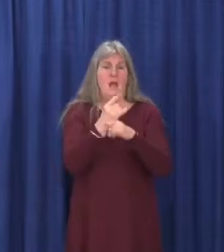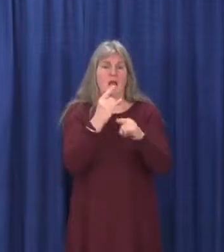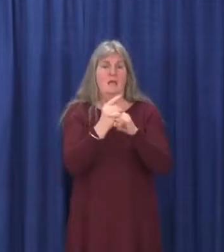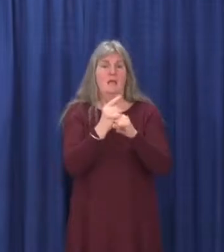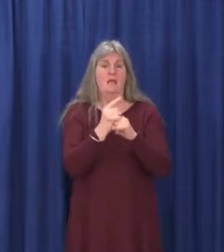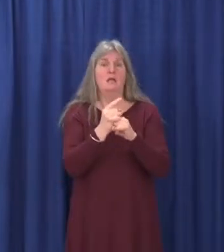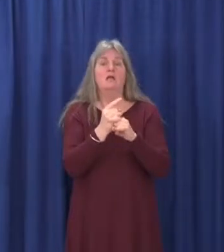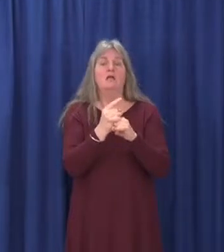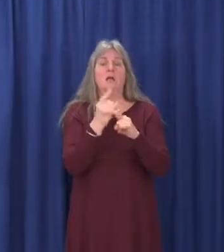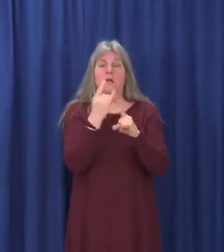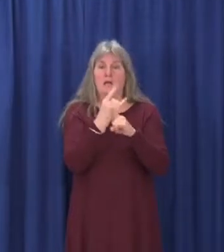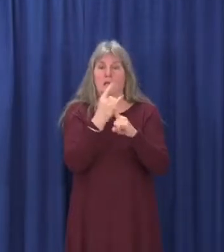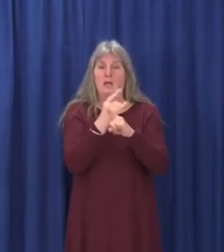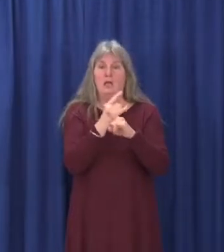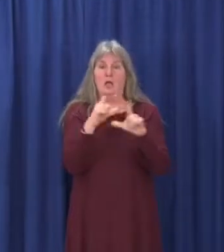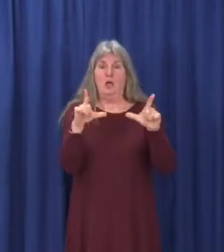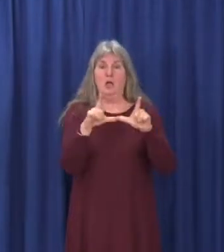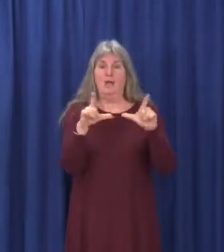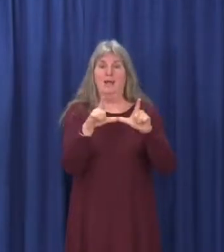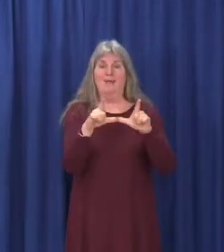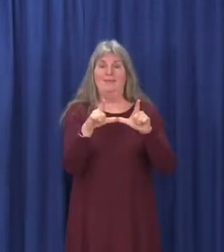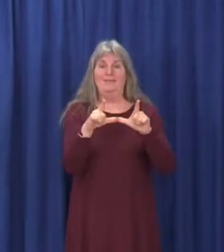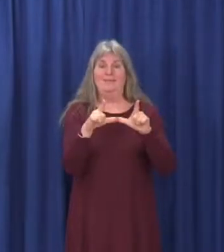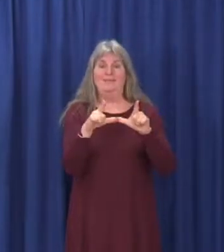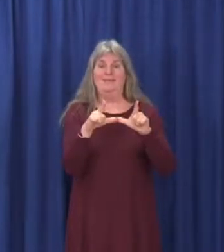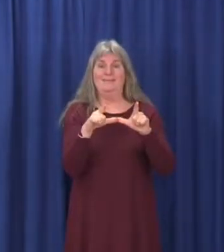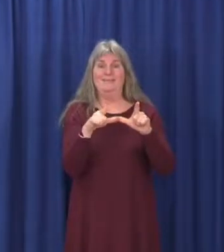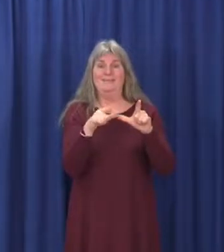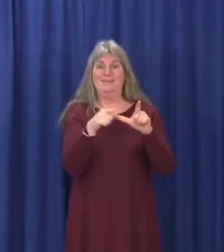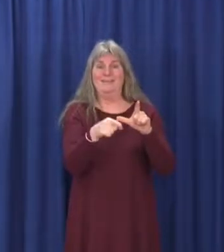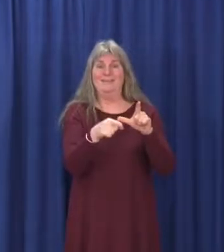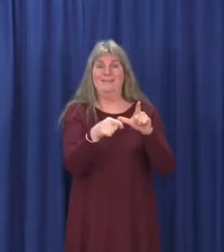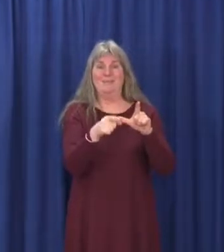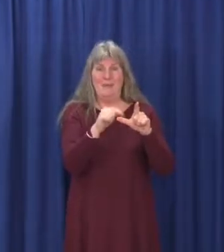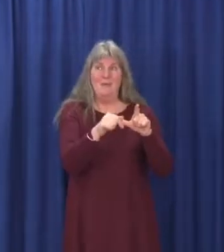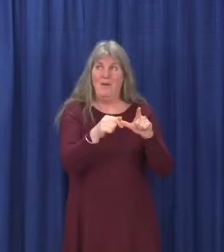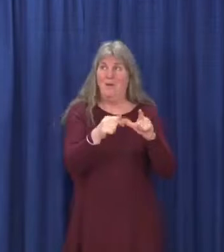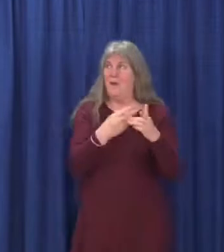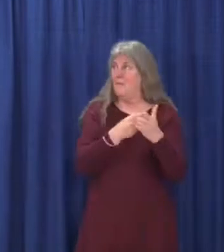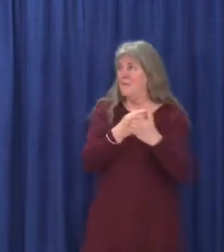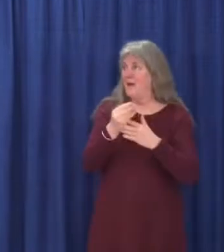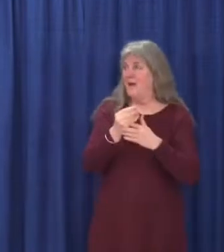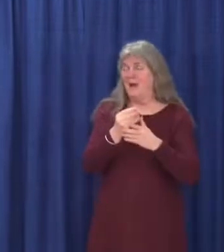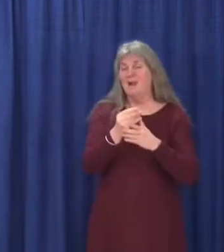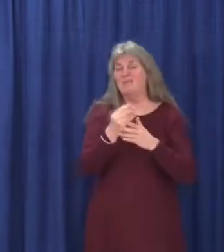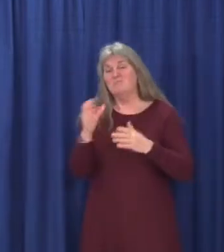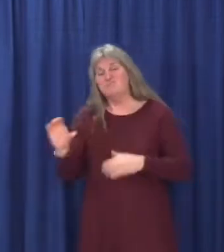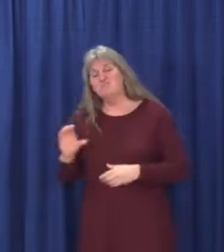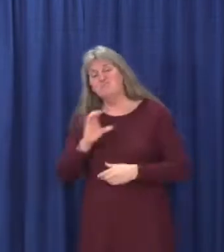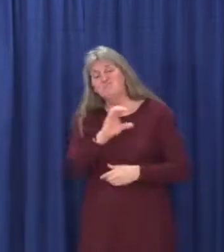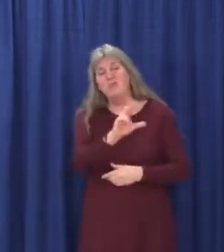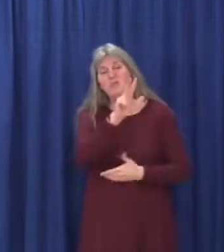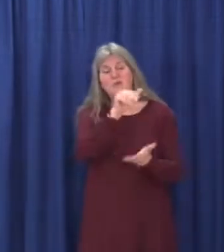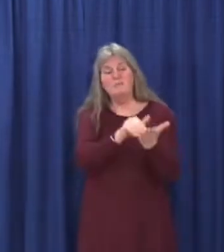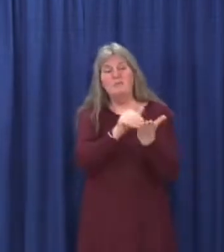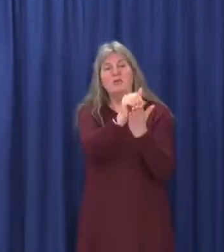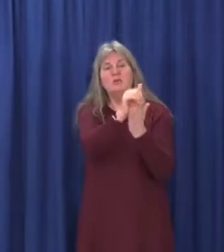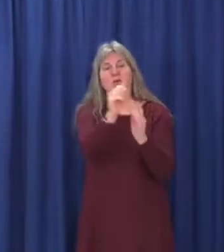or liquor licensees for record have received approximately $3 million in support from the Yukon Liquor Corporation